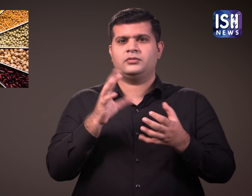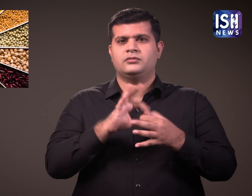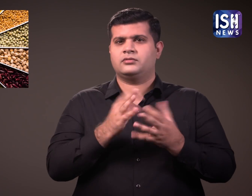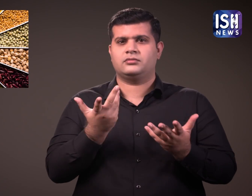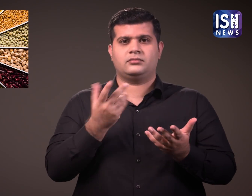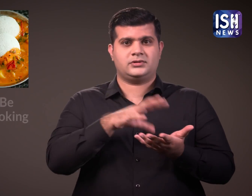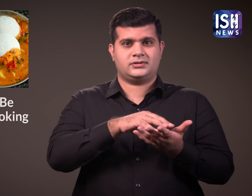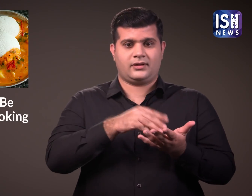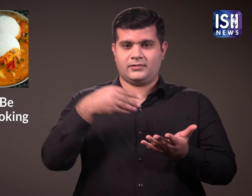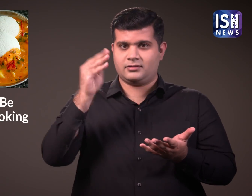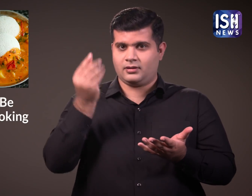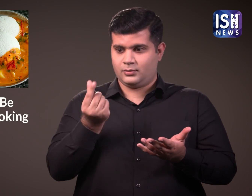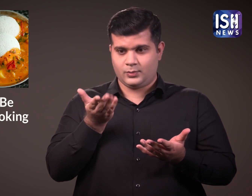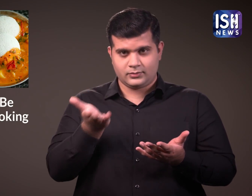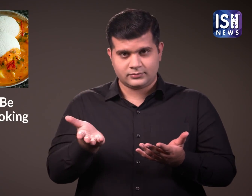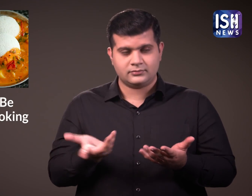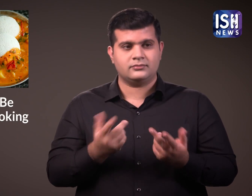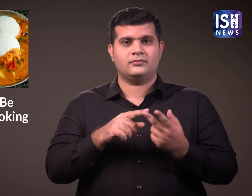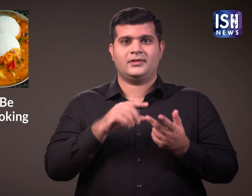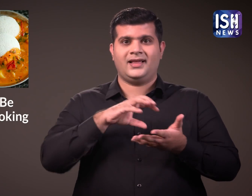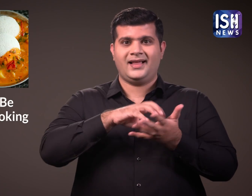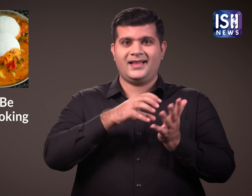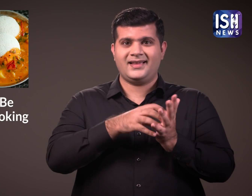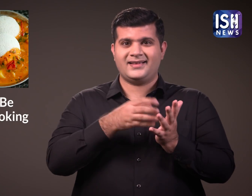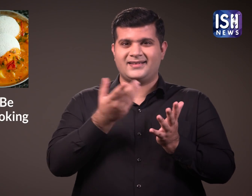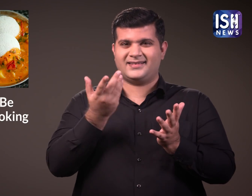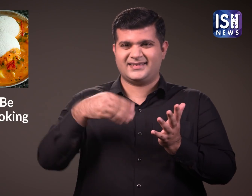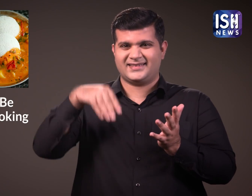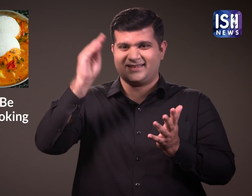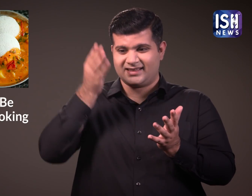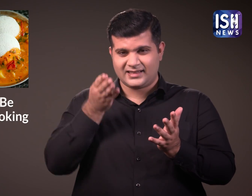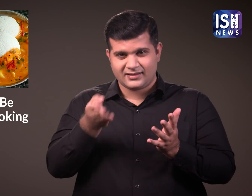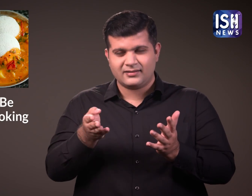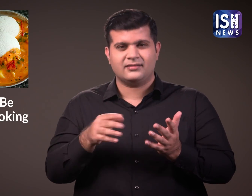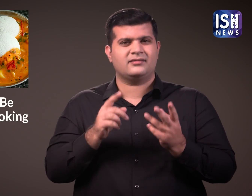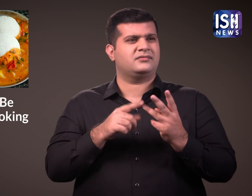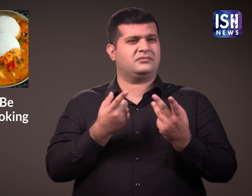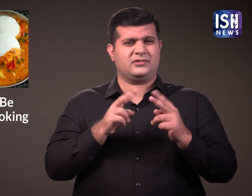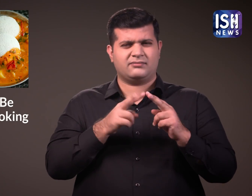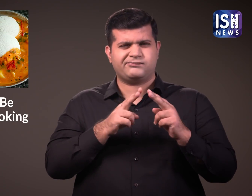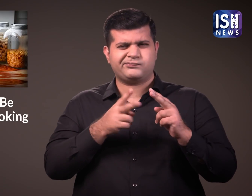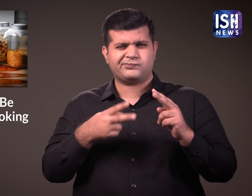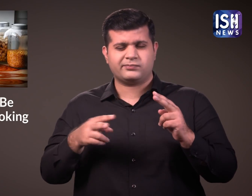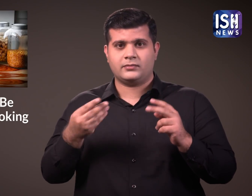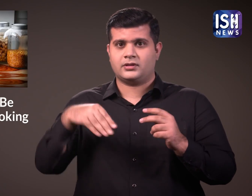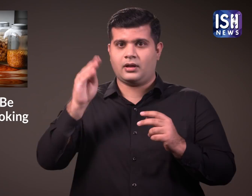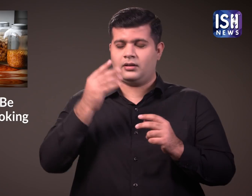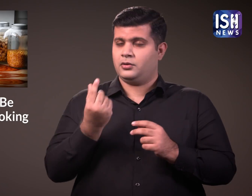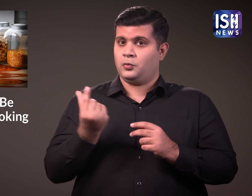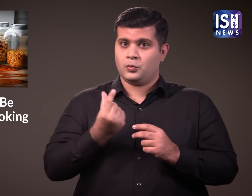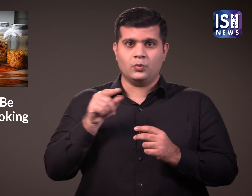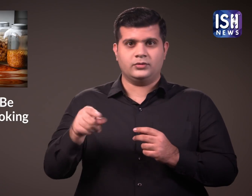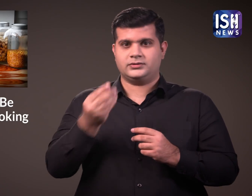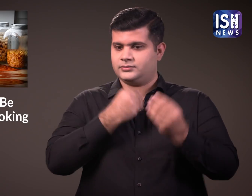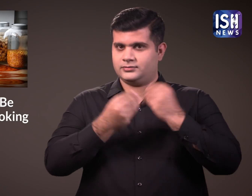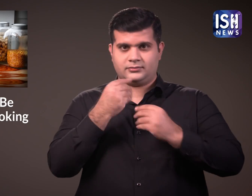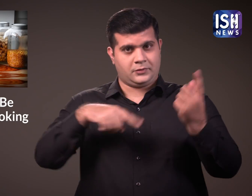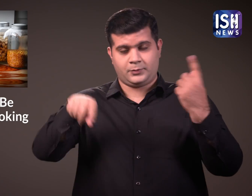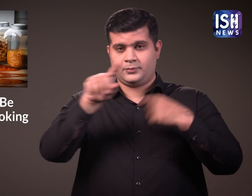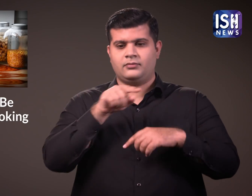Lentils can be eaten with rice, idli etc.